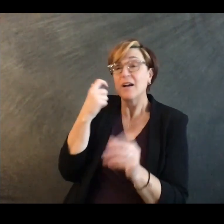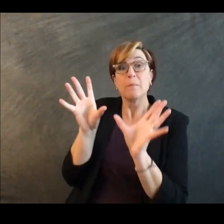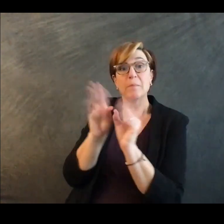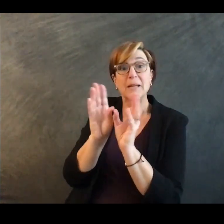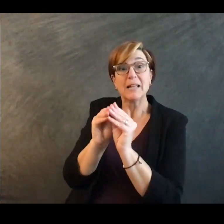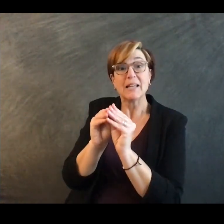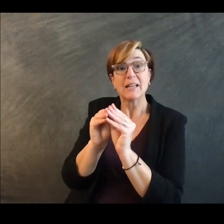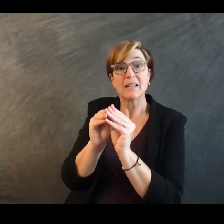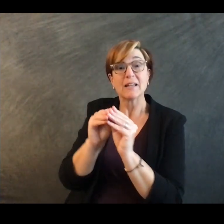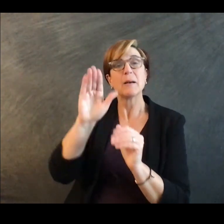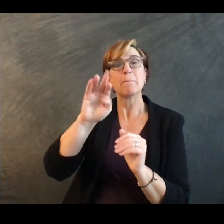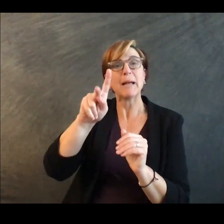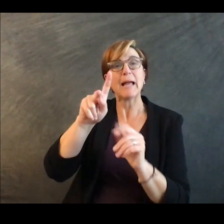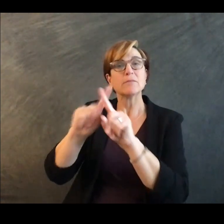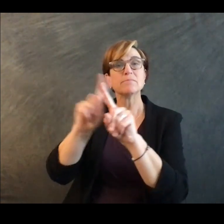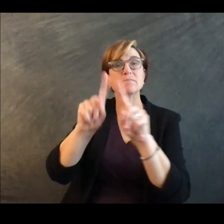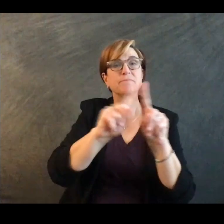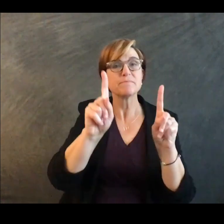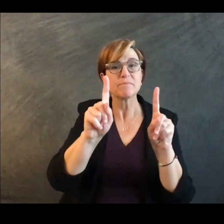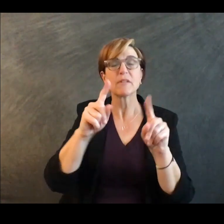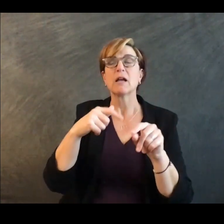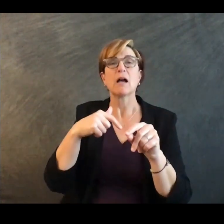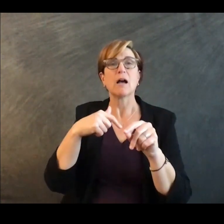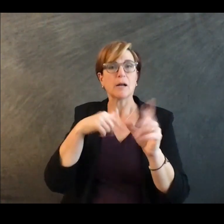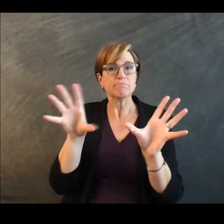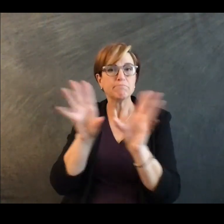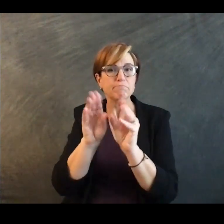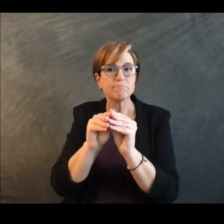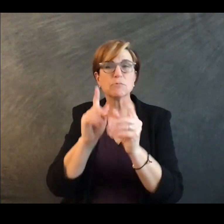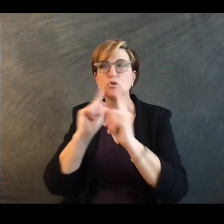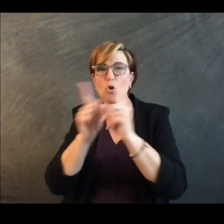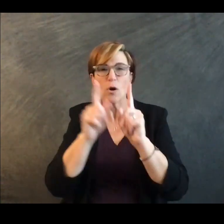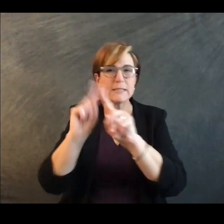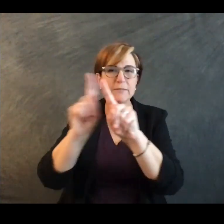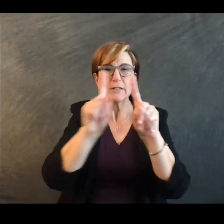spoke with leaders in the banking and finance industry about our efforts to